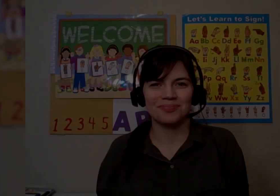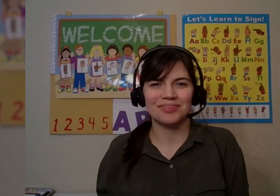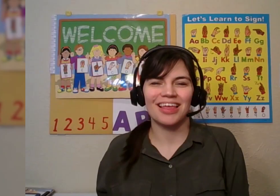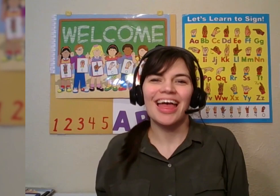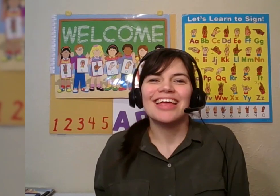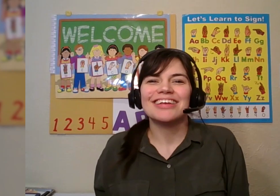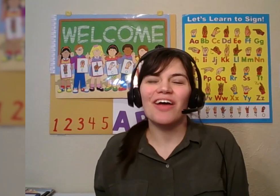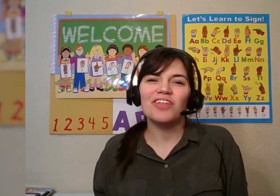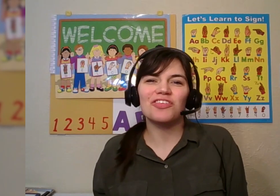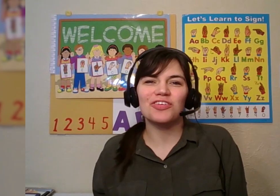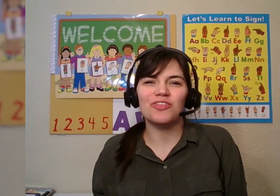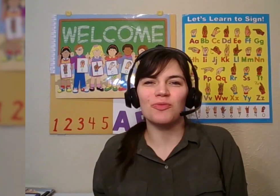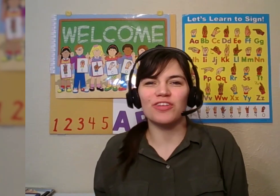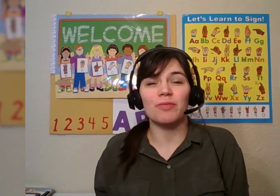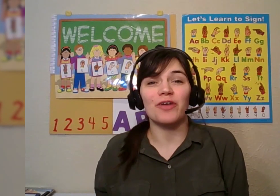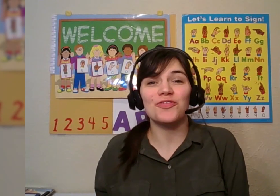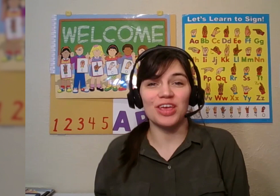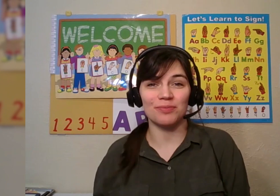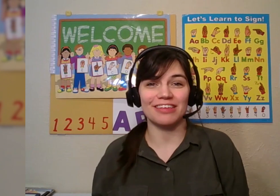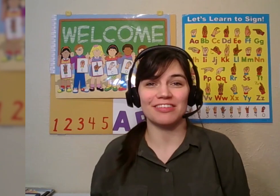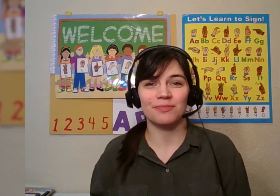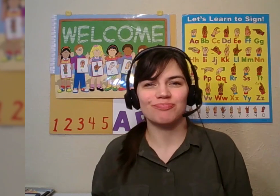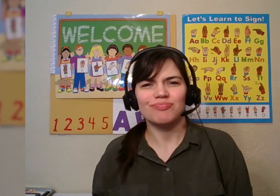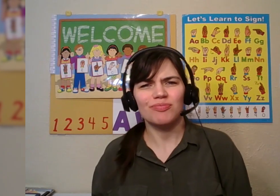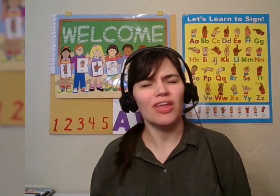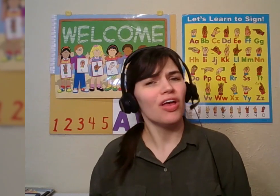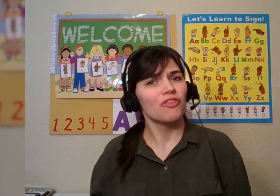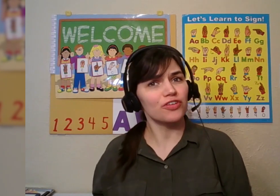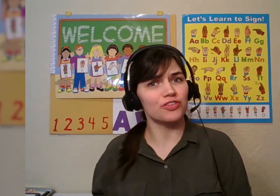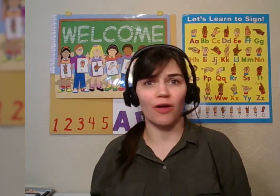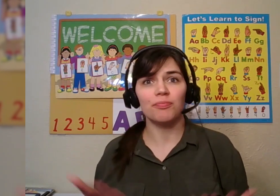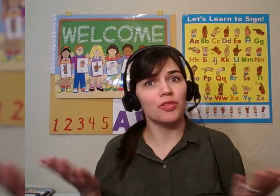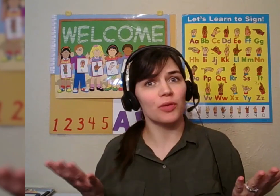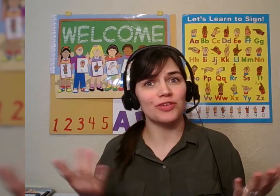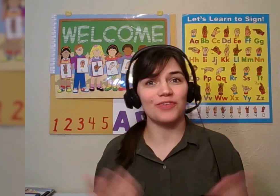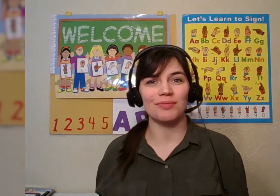Now let's learn some words about families. First of all, the word family.